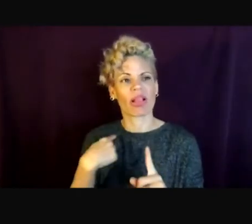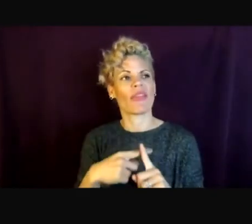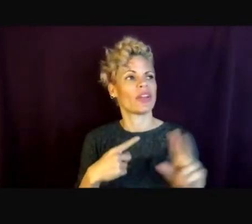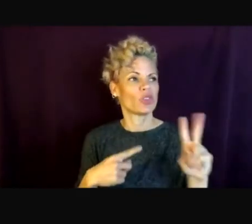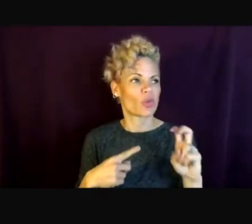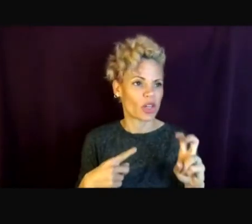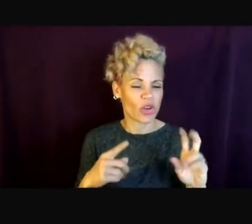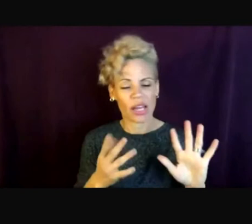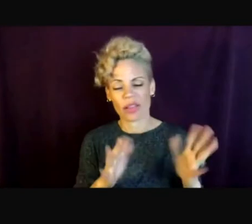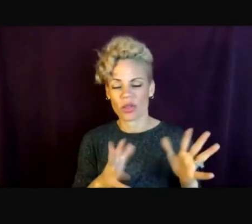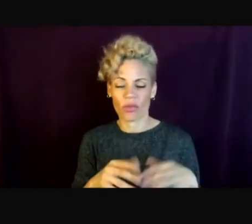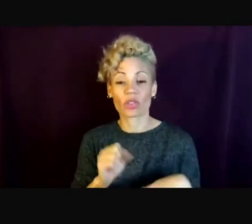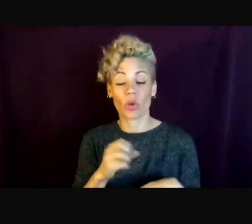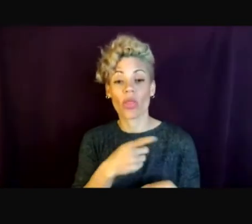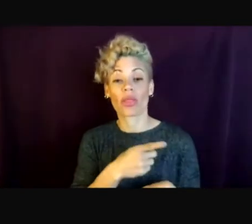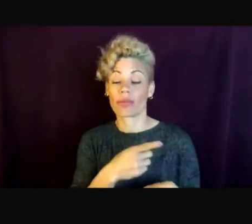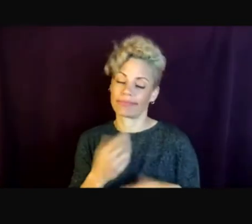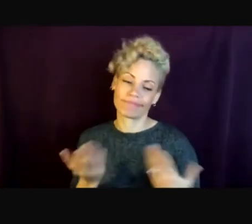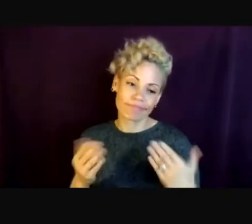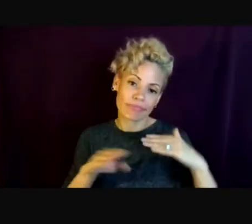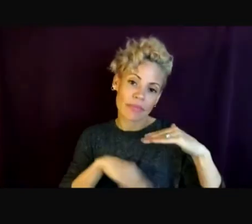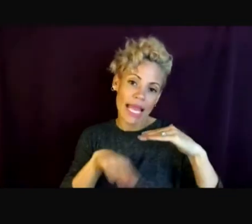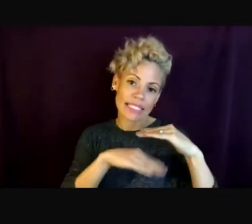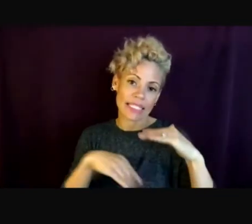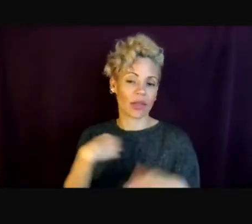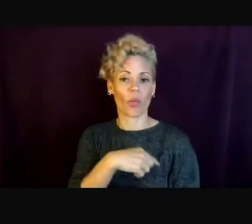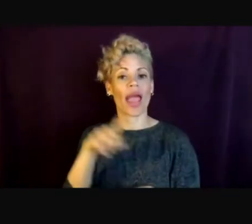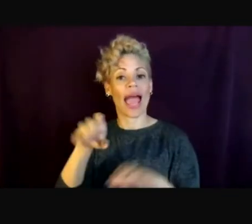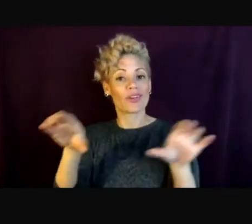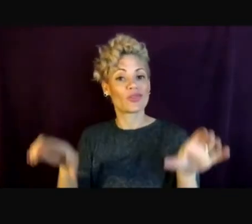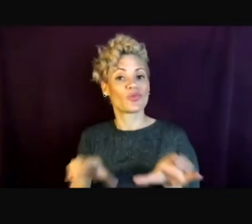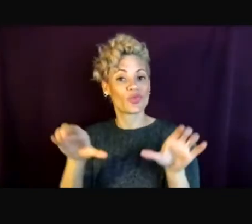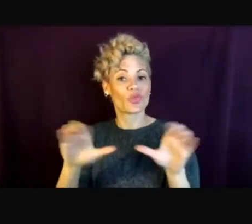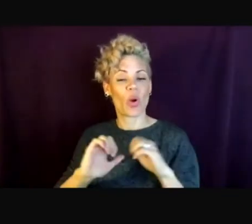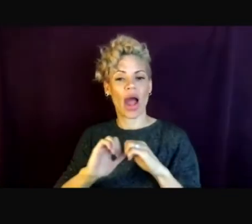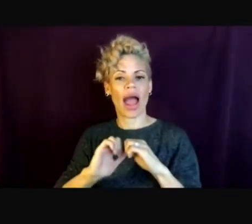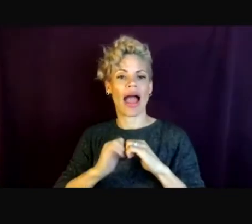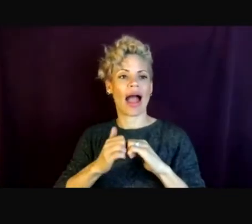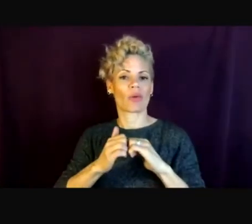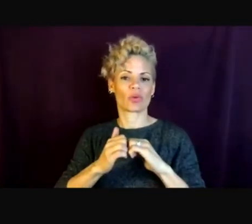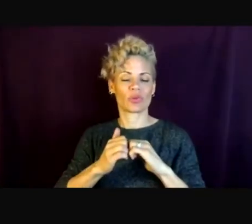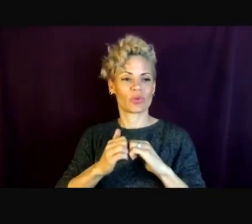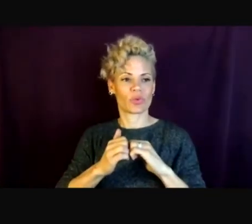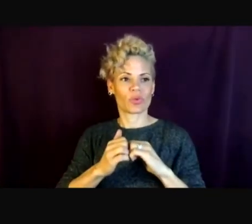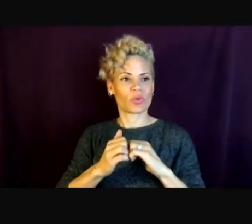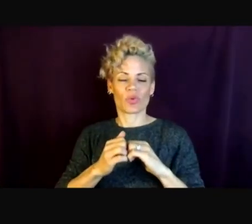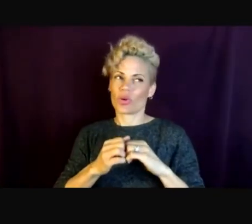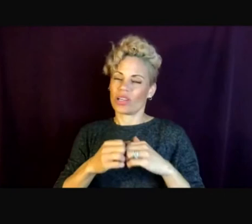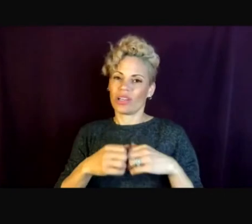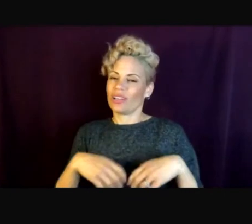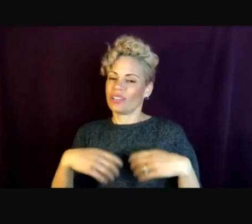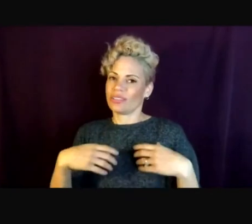And basically what we had to do to overcome the leadership, was basically I to say